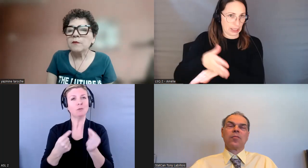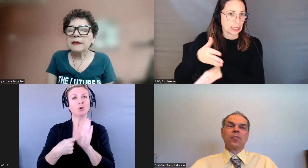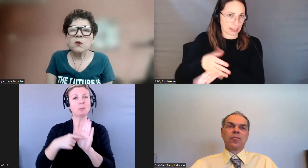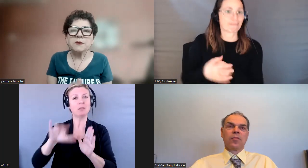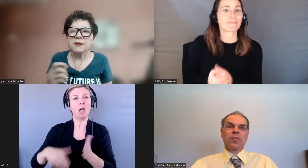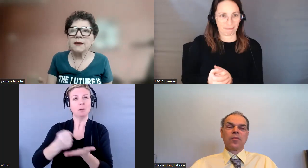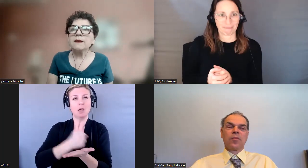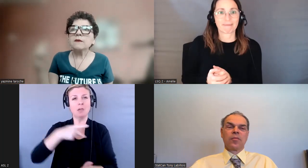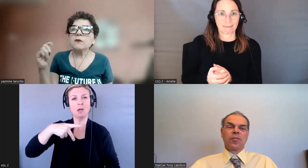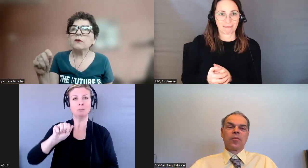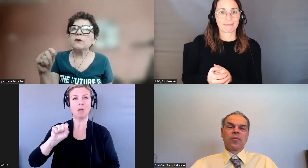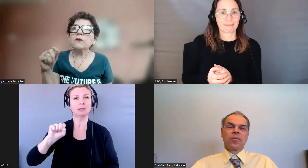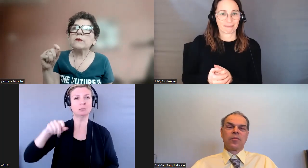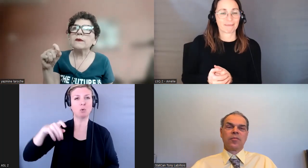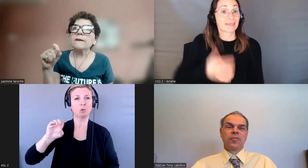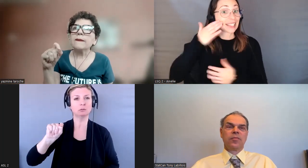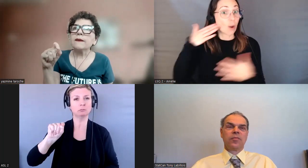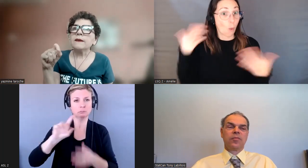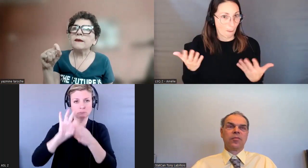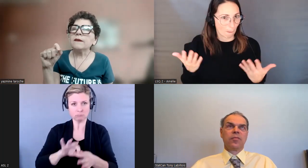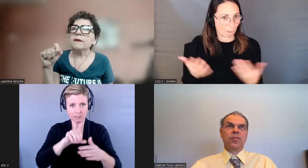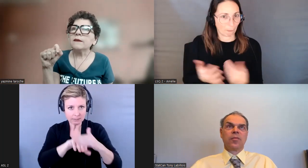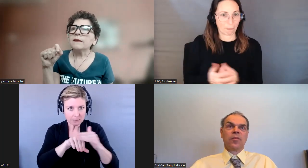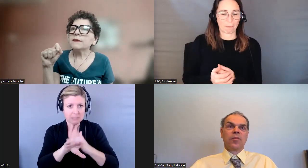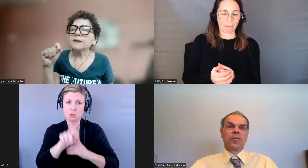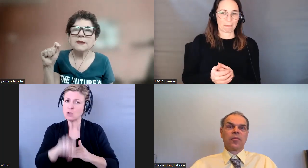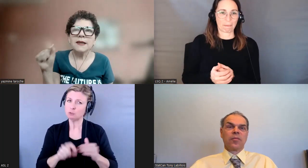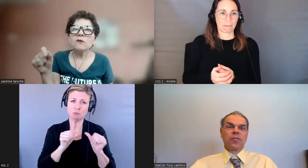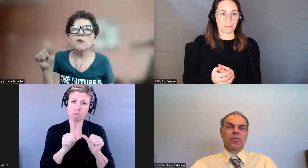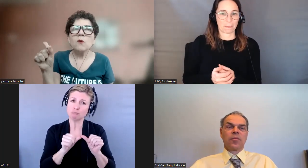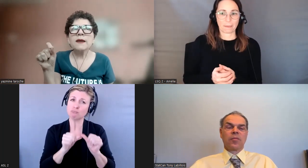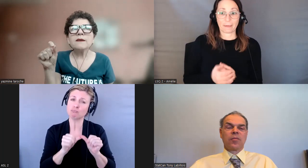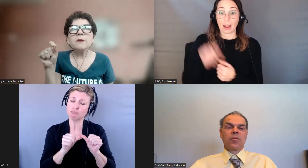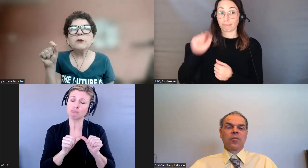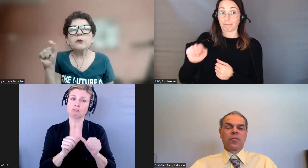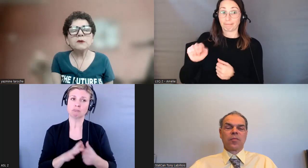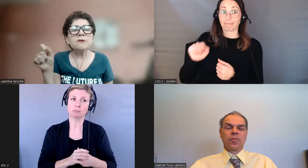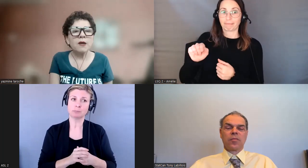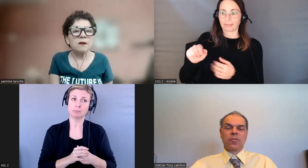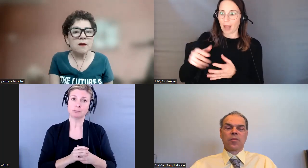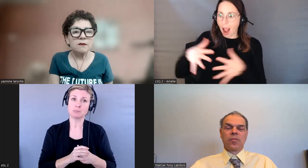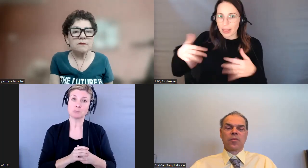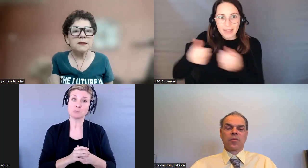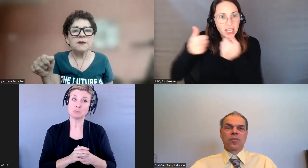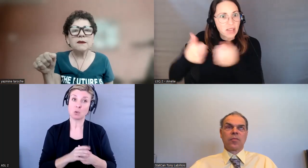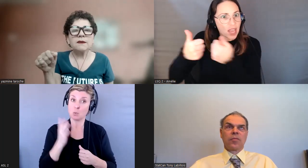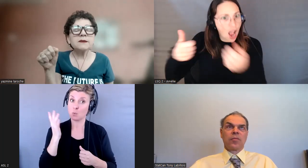yes